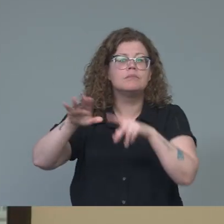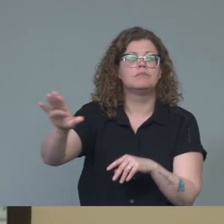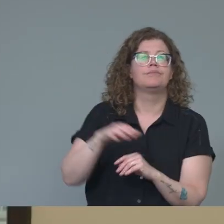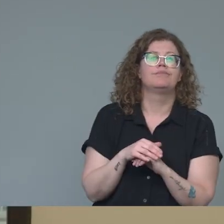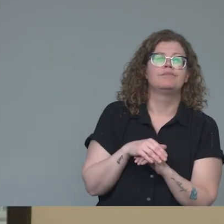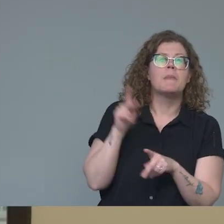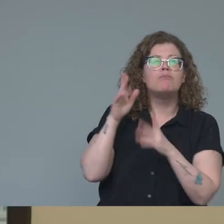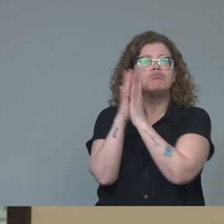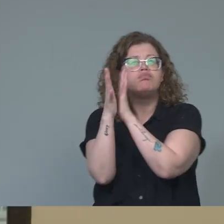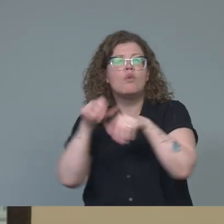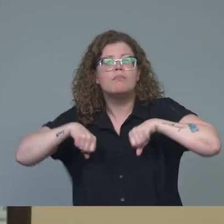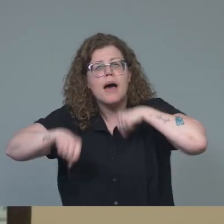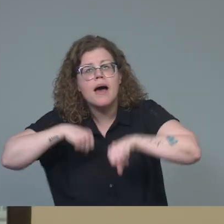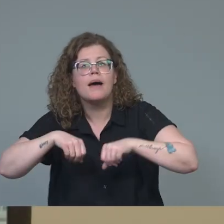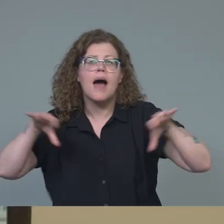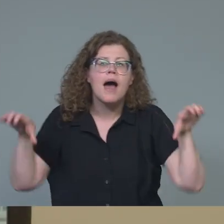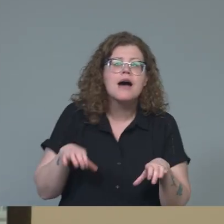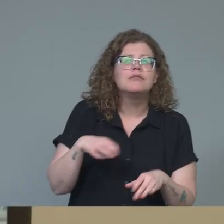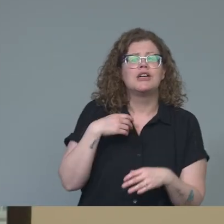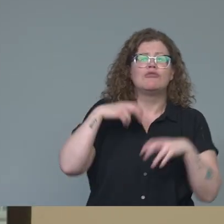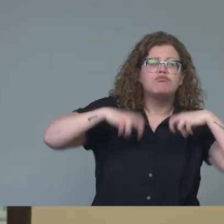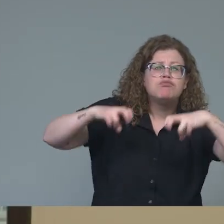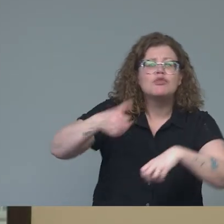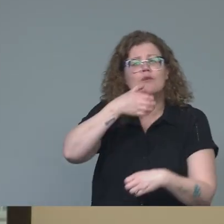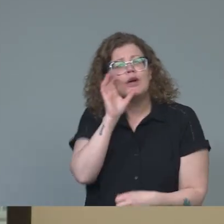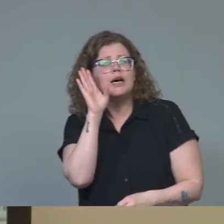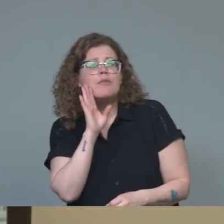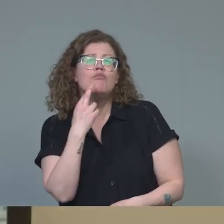of the things that make this neighbourhood really unique amongst neighbourhoods in Calgary? And we